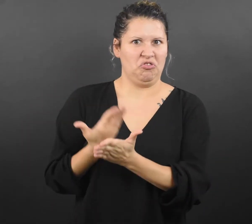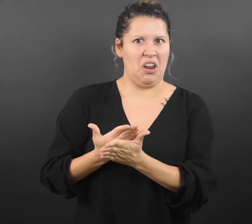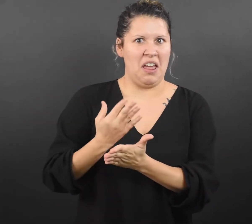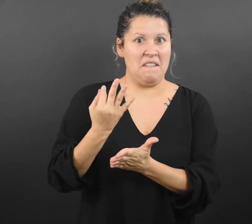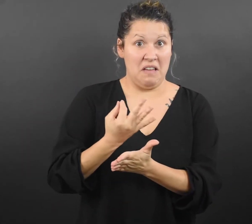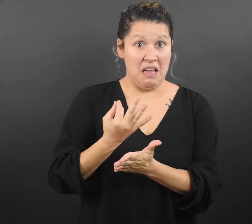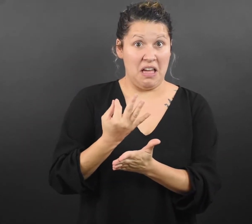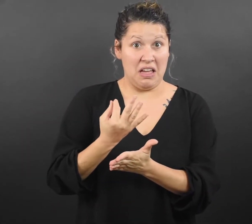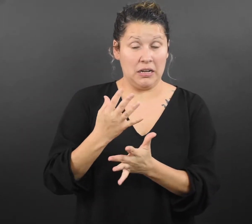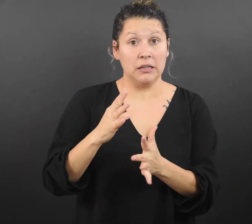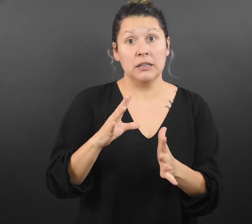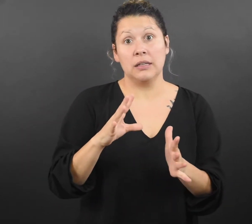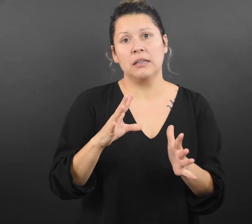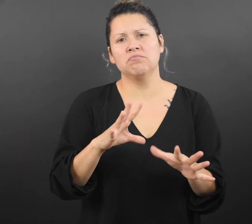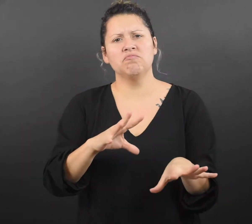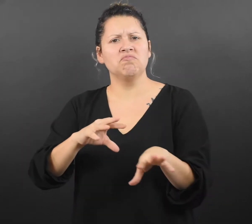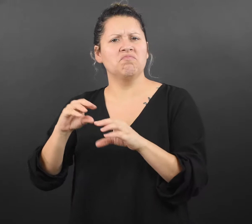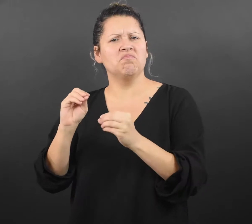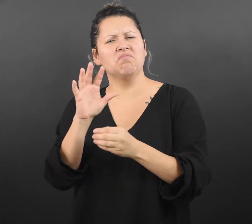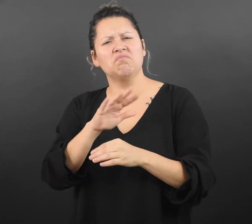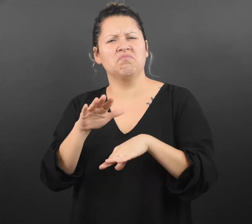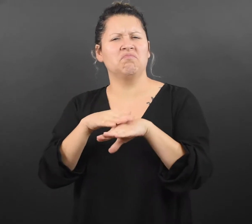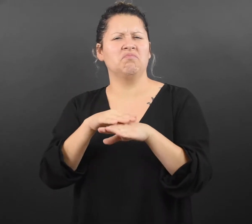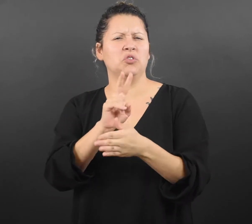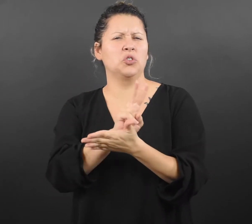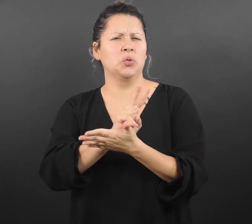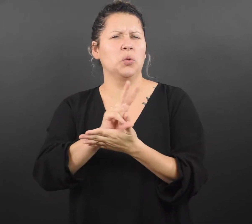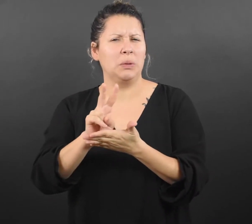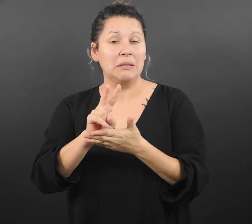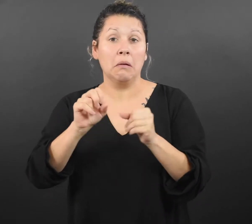will arrive on Friday and deploy for at least two weeks, with the option to extend.